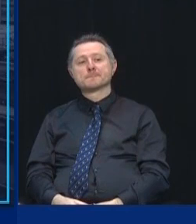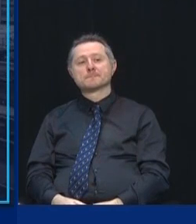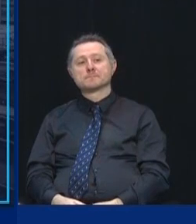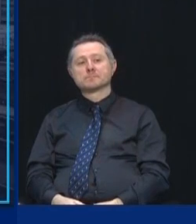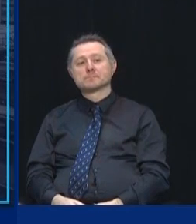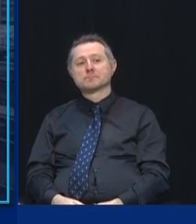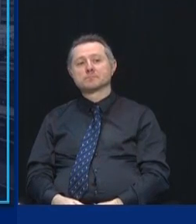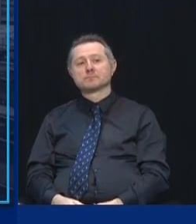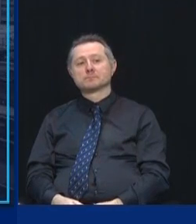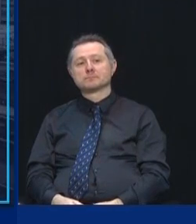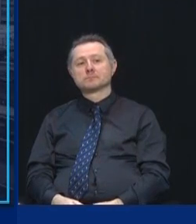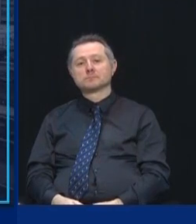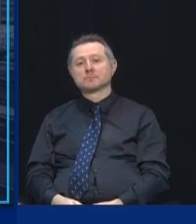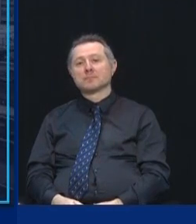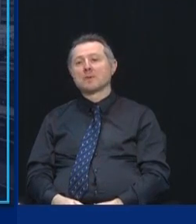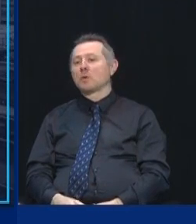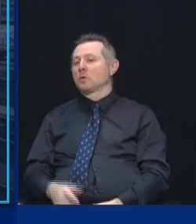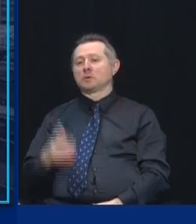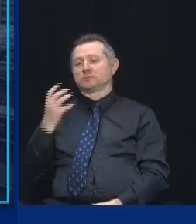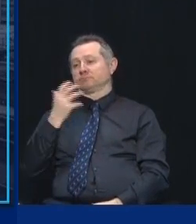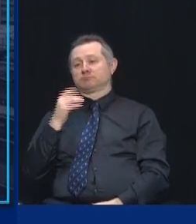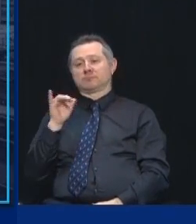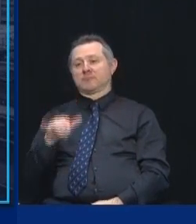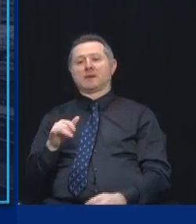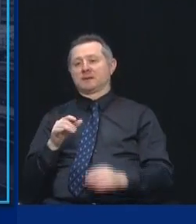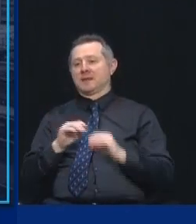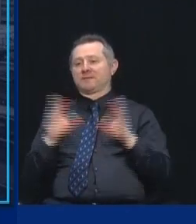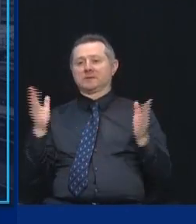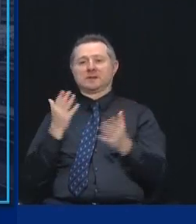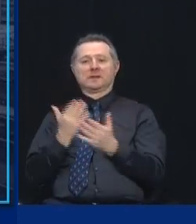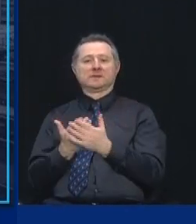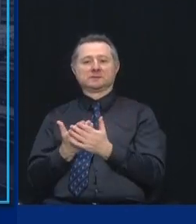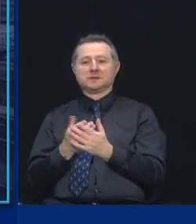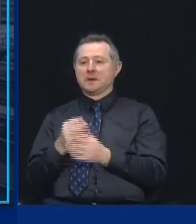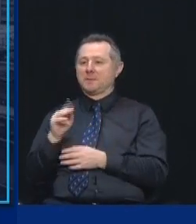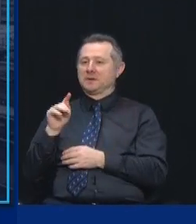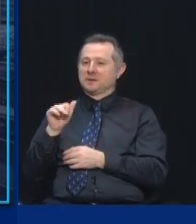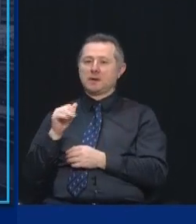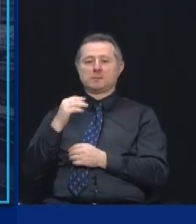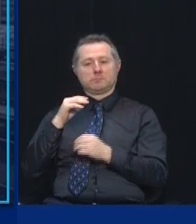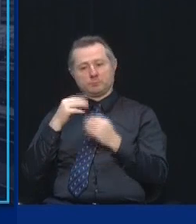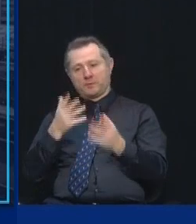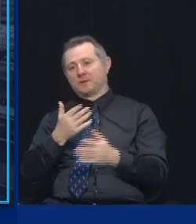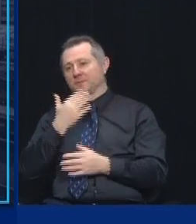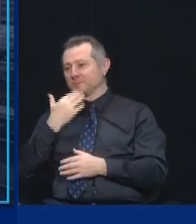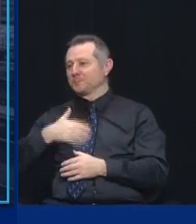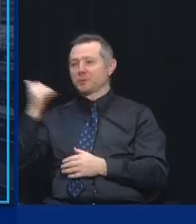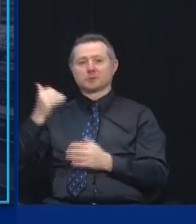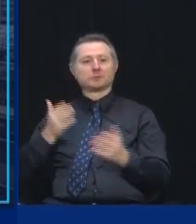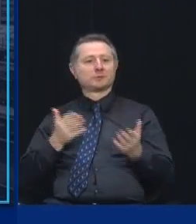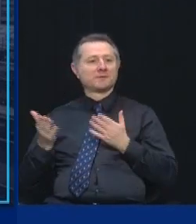WHAT THEY NEEDED IN THE FIRST PLACE.